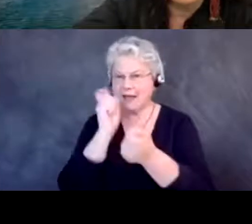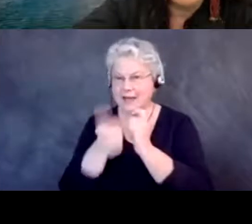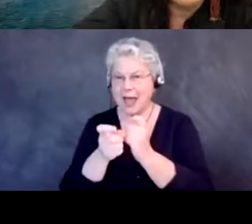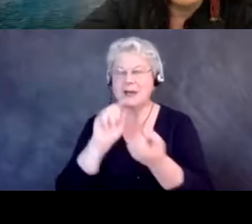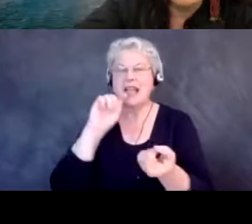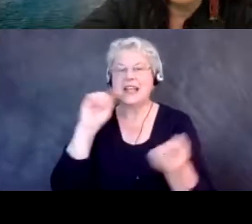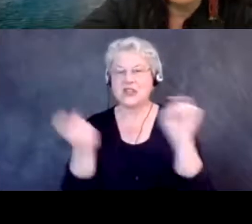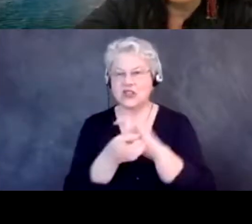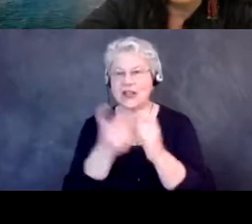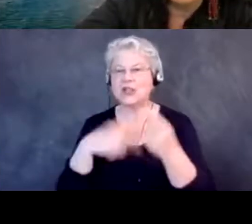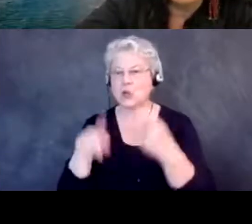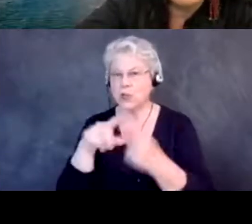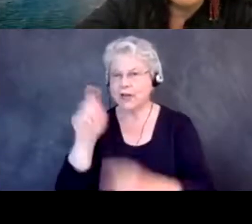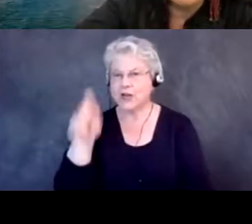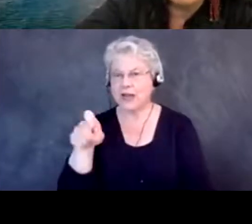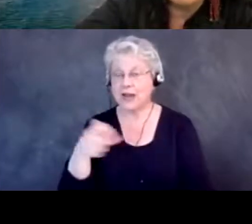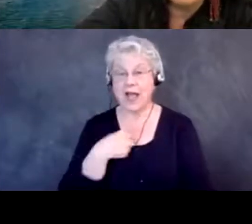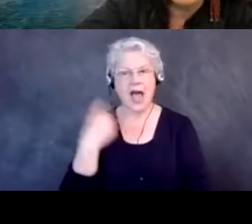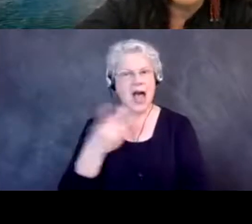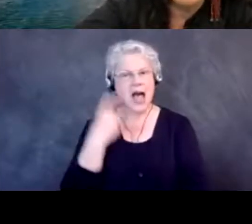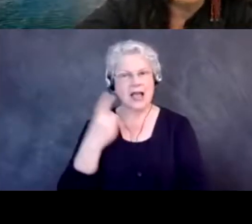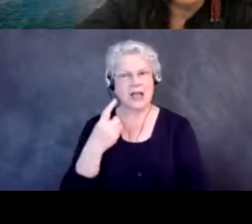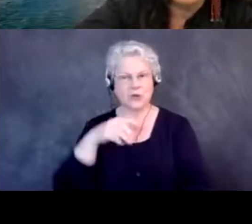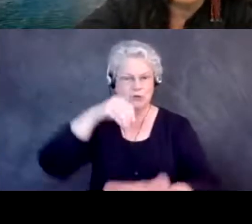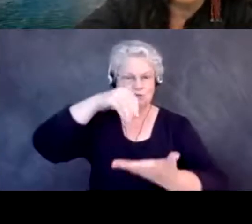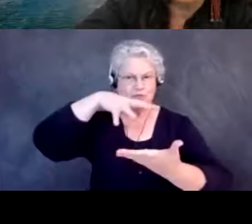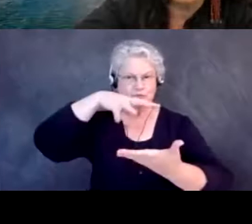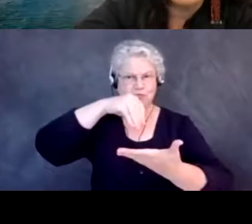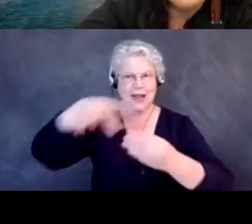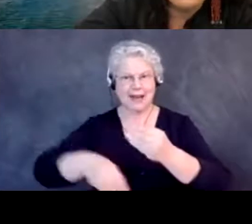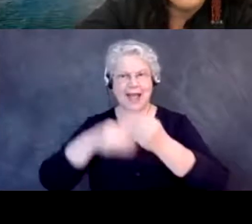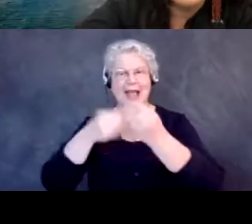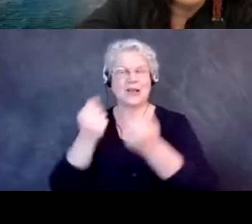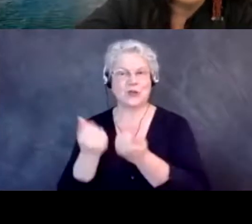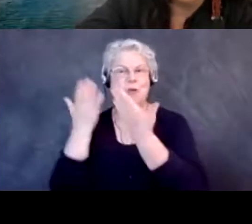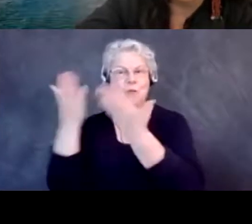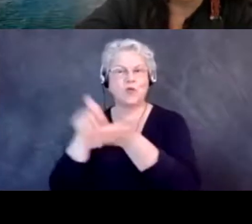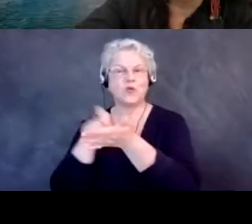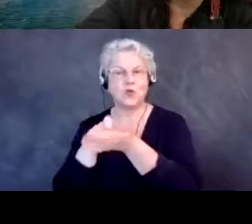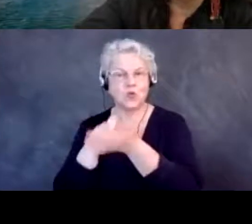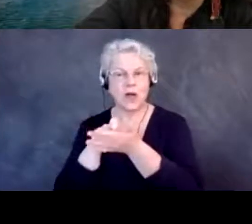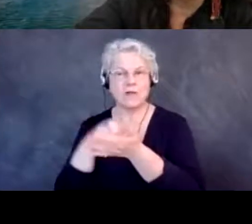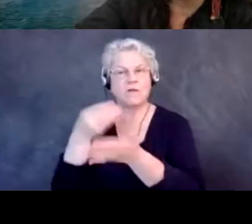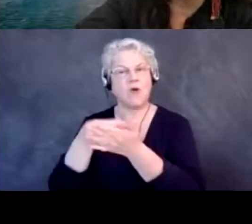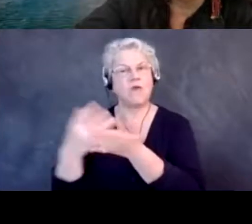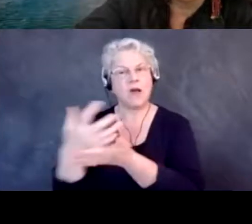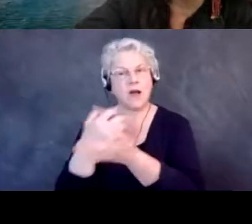I’m always taking snapshots of our CCP and putting it into proposals that I write, or I will